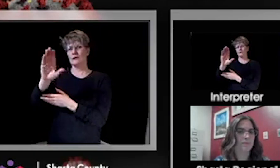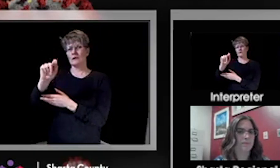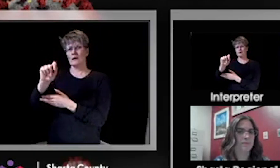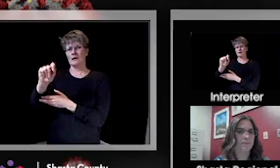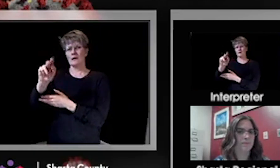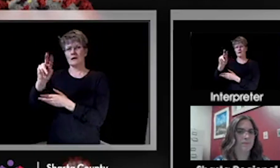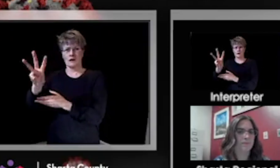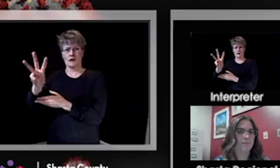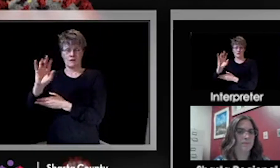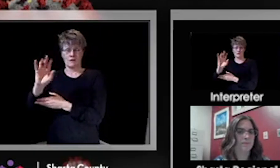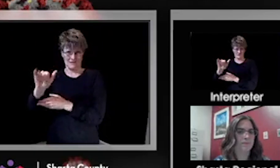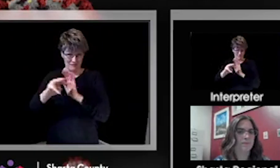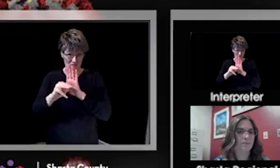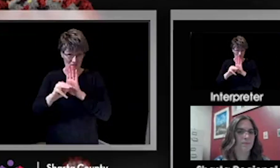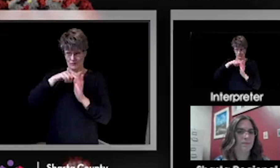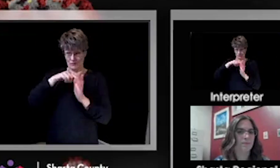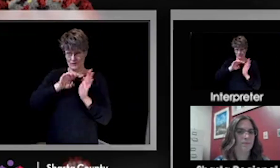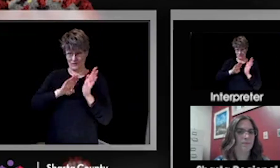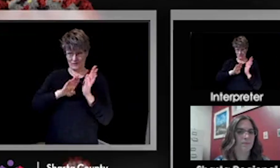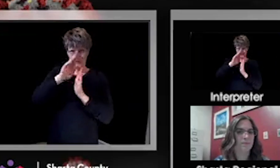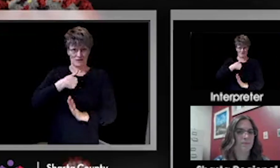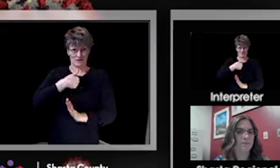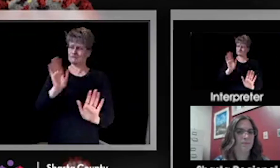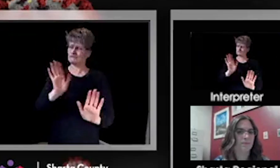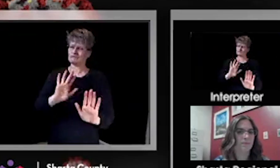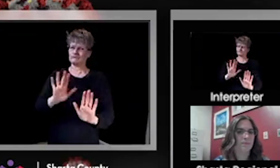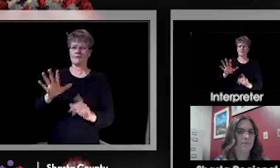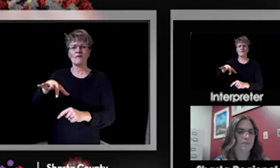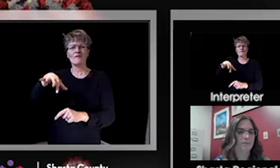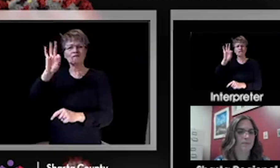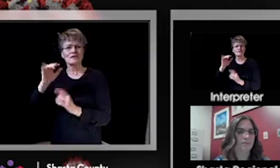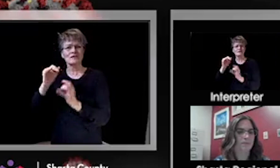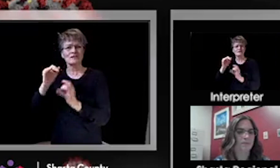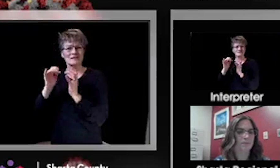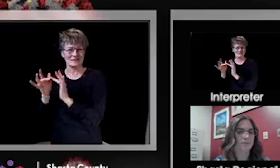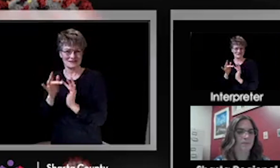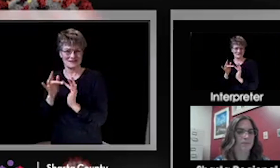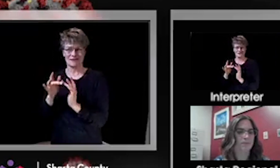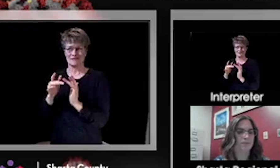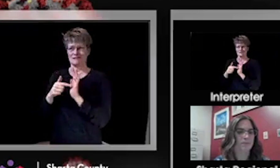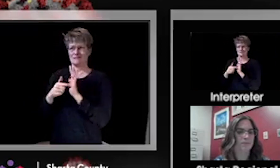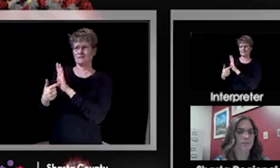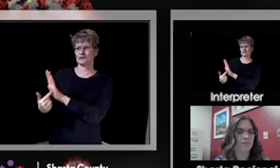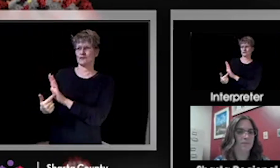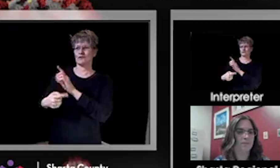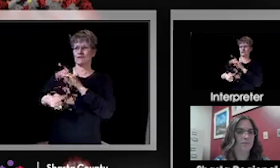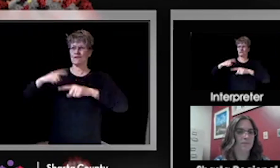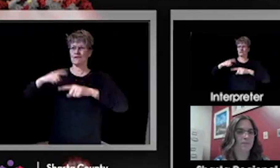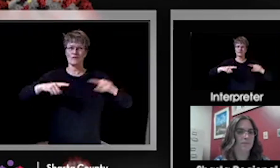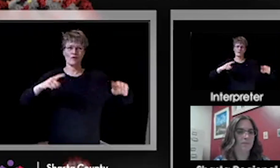that is on the internet. They have modeling for all of the counties. In reviewing all